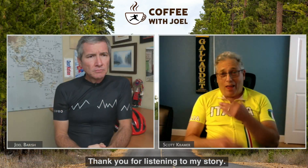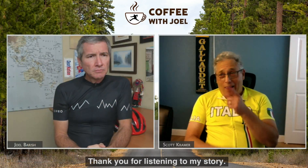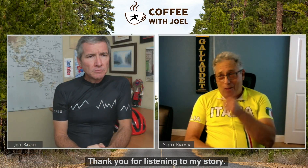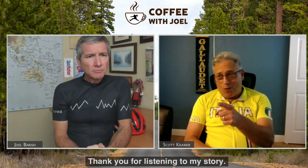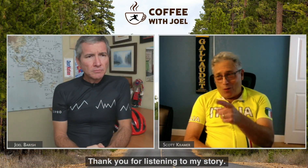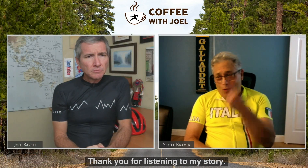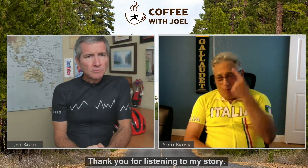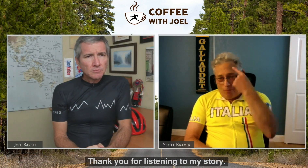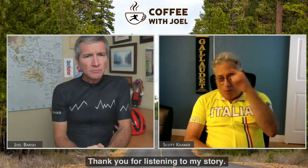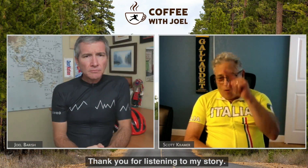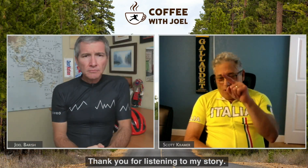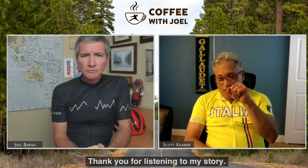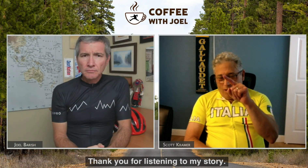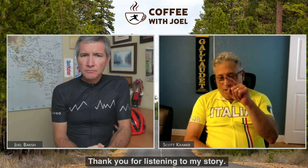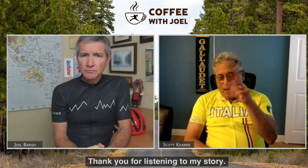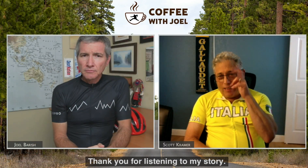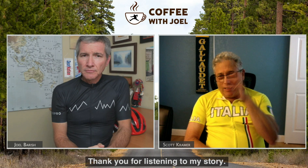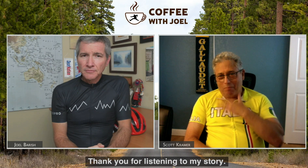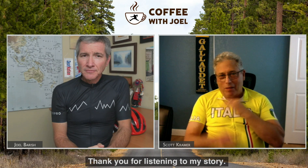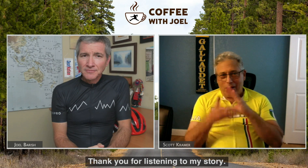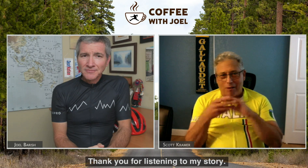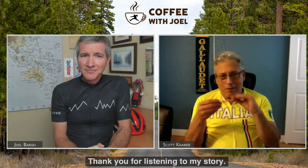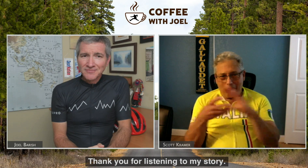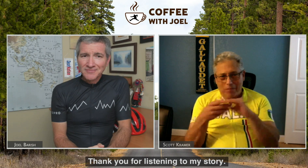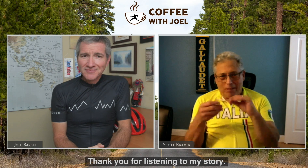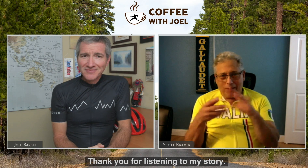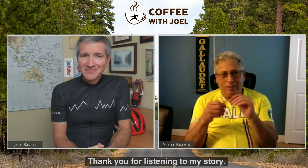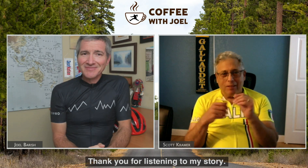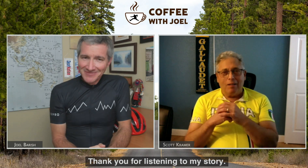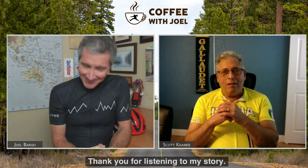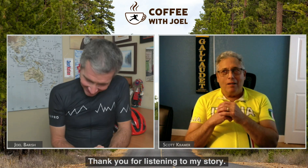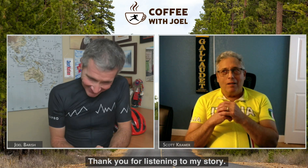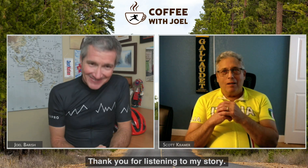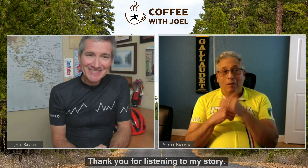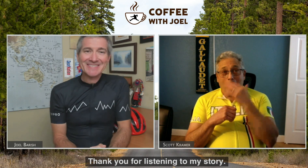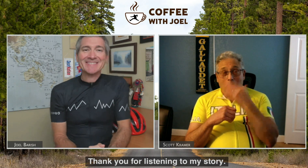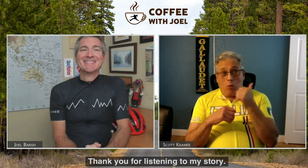Thank you for listening to my story.